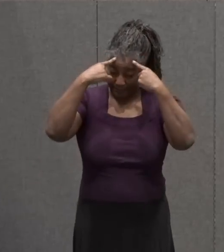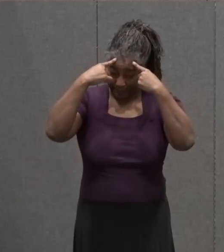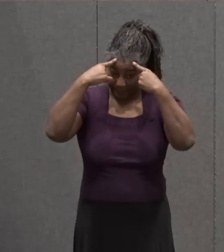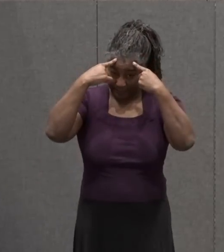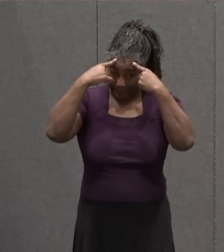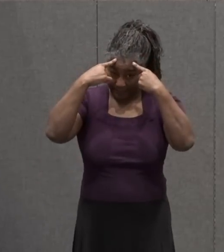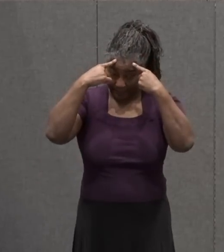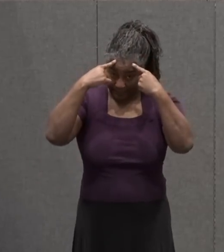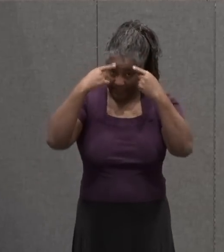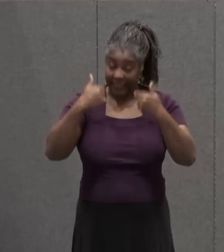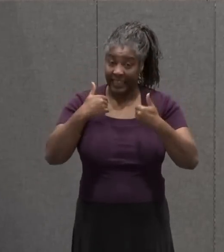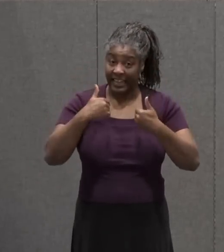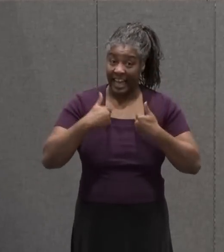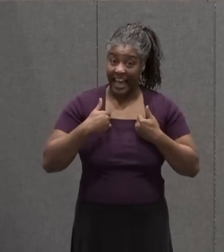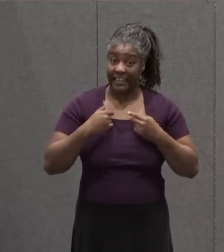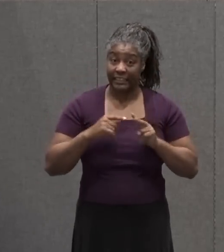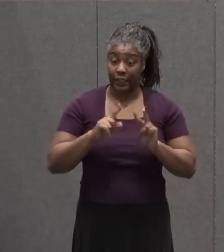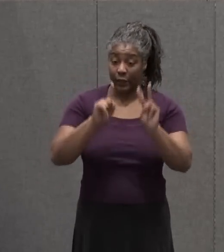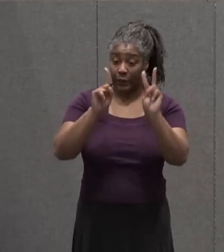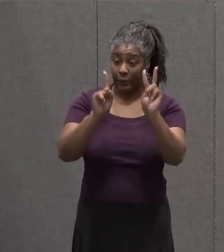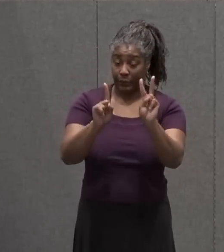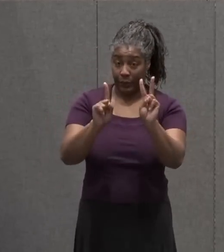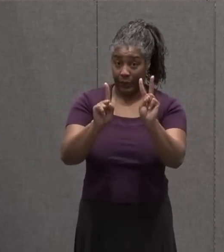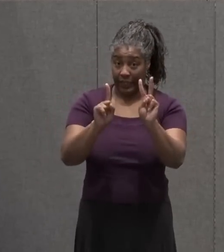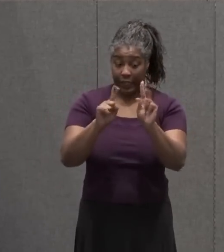has corners